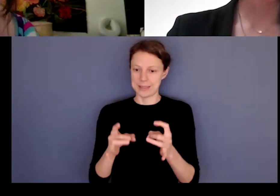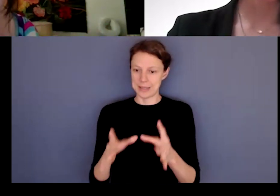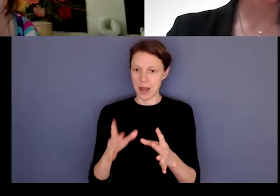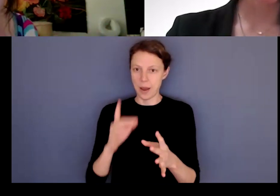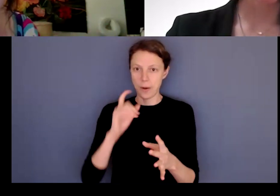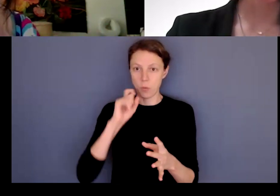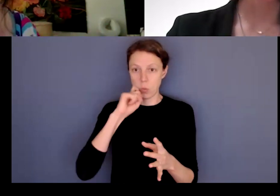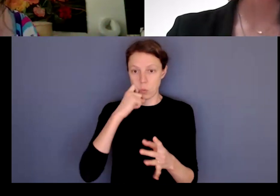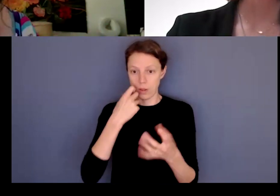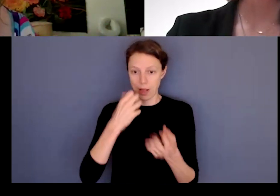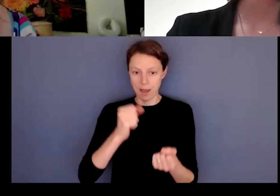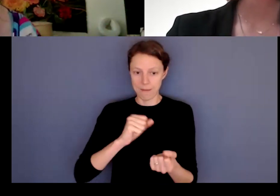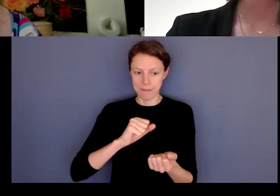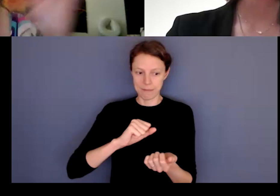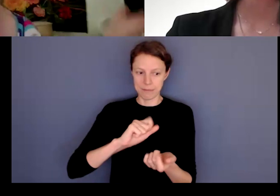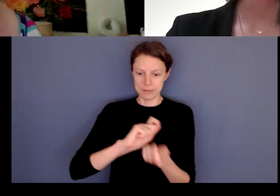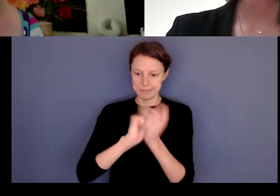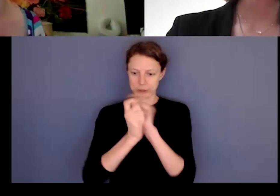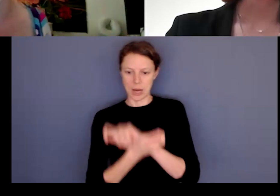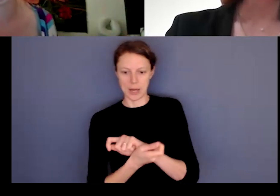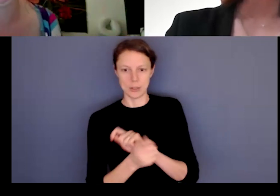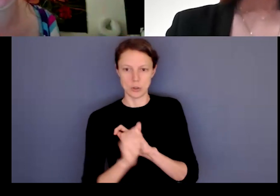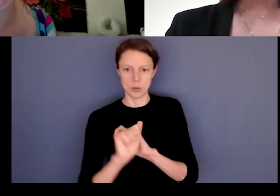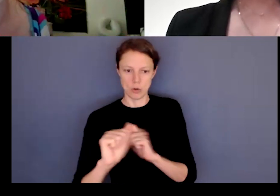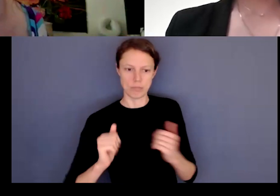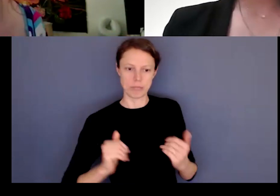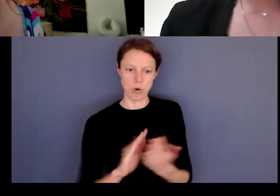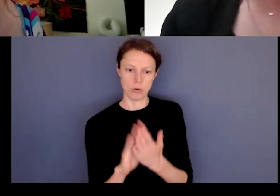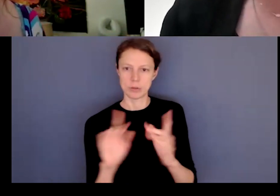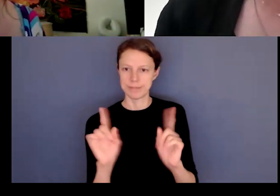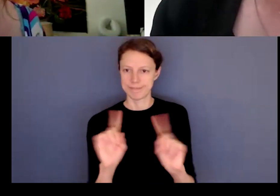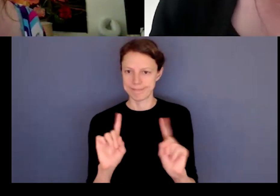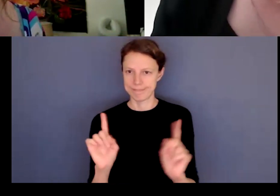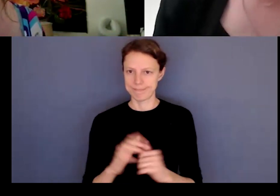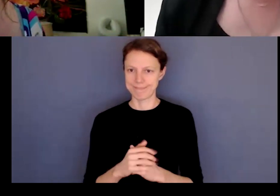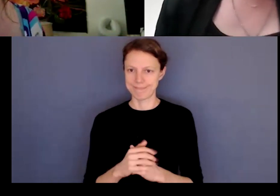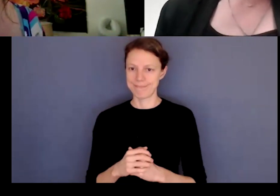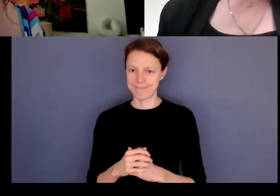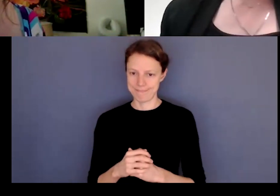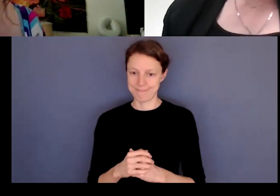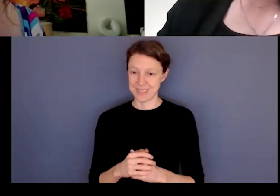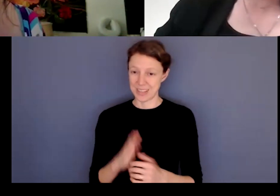place, will there be pivoting, changing tactics? What do you reckon? It's a it's a really good question, and we're sort of